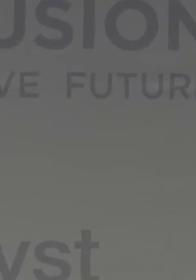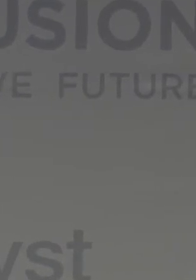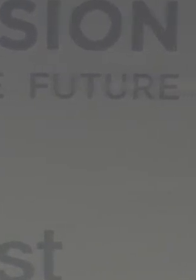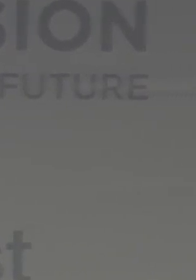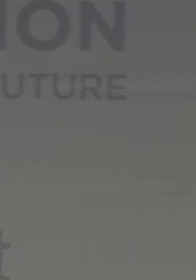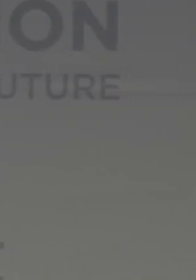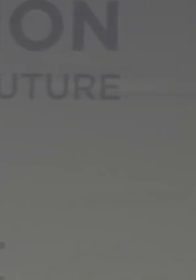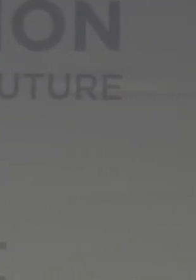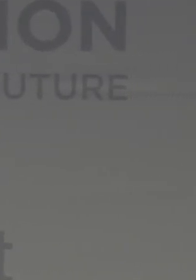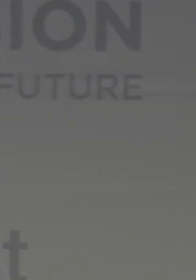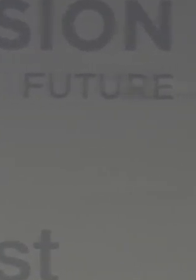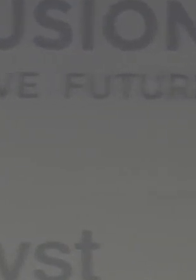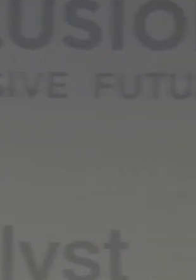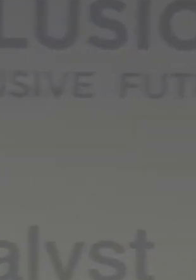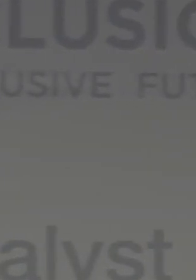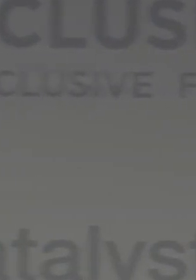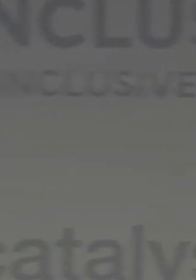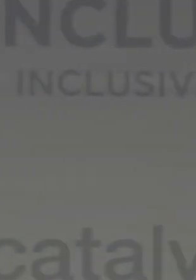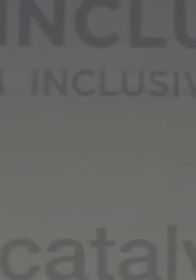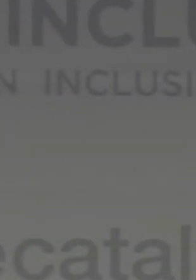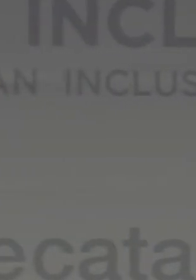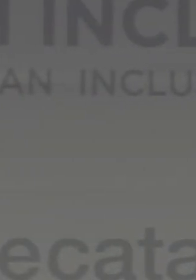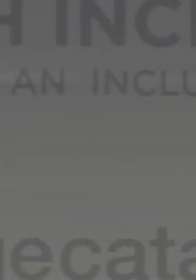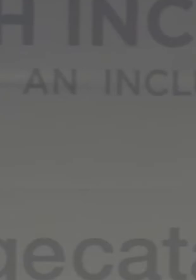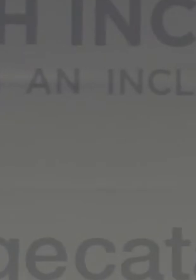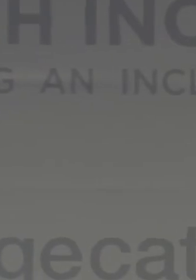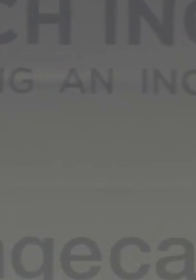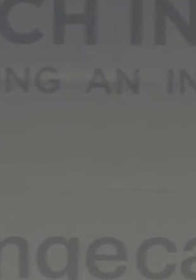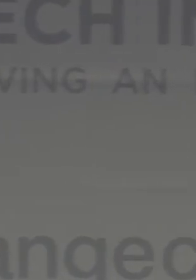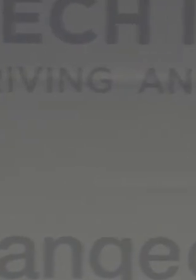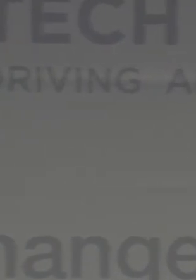hundred dollars and they said well what would you do I said well first you have